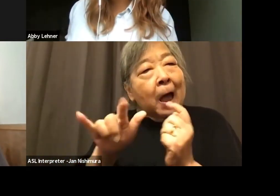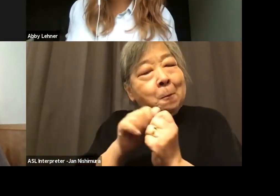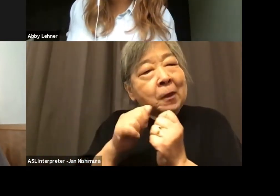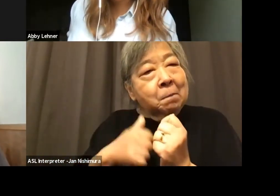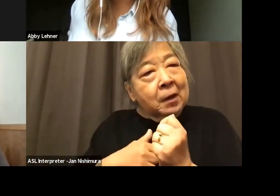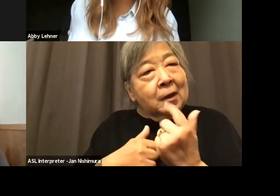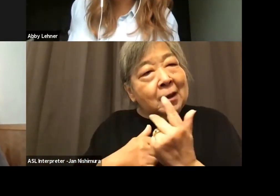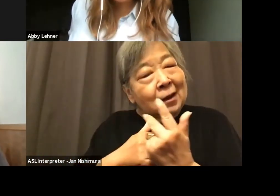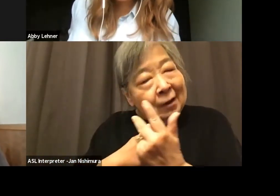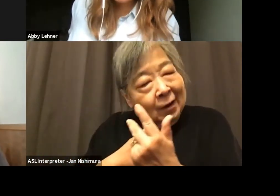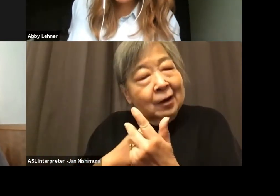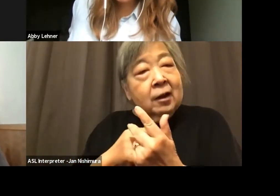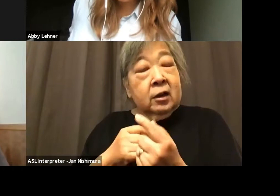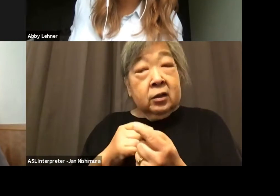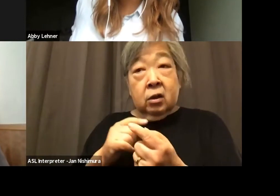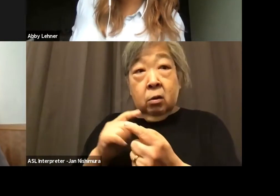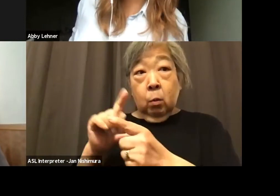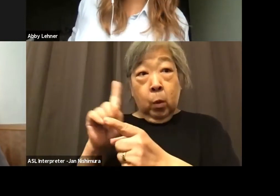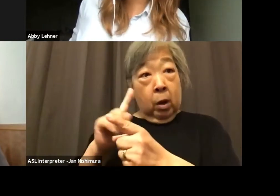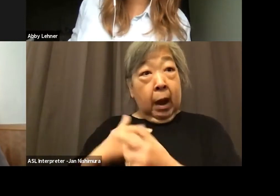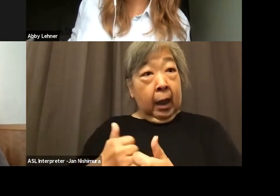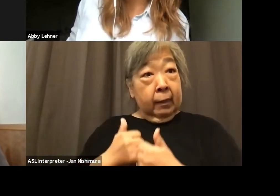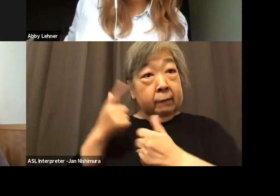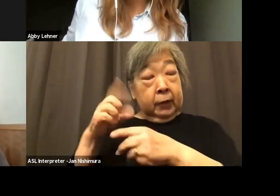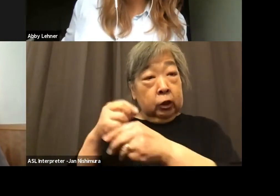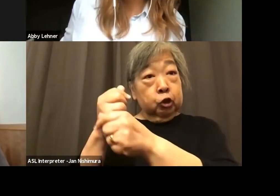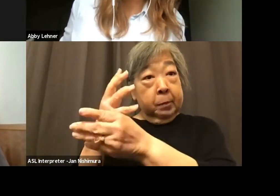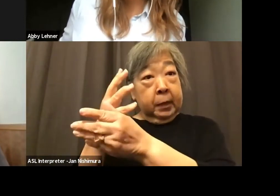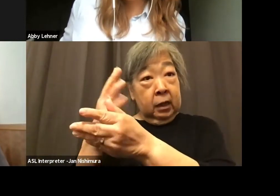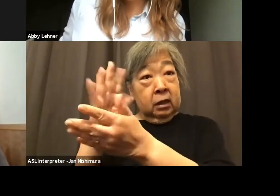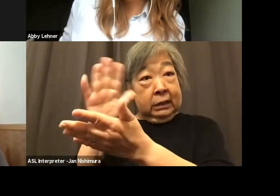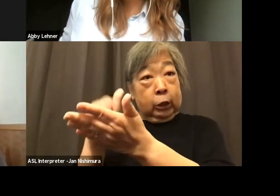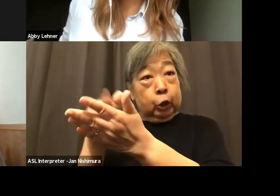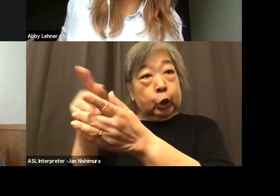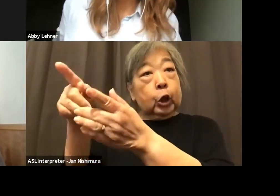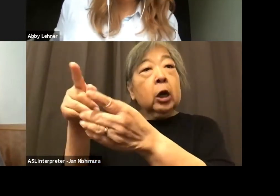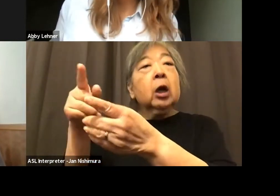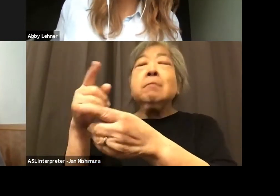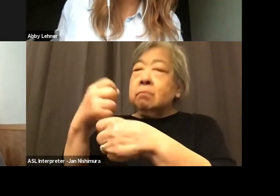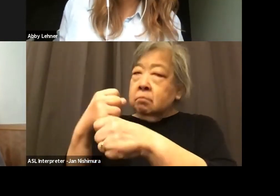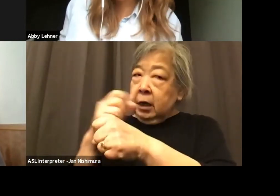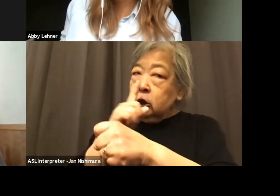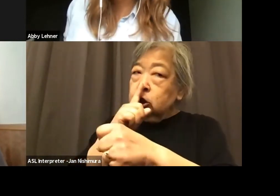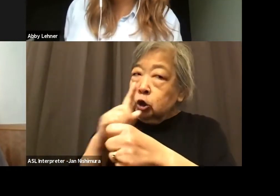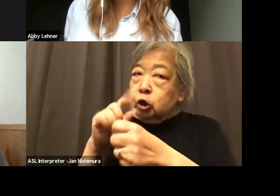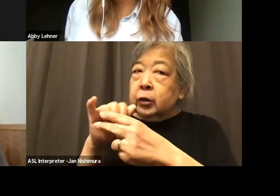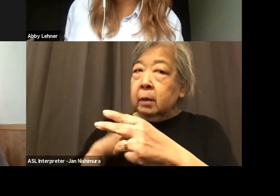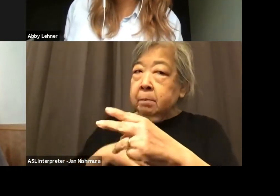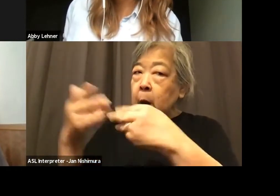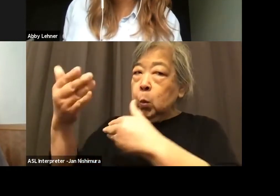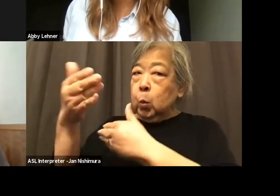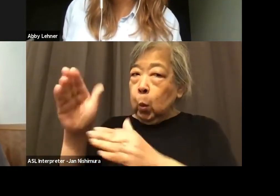that I was living at, they made sure that I had a wheelchair accessible room which was